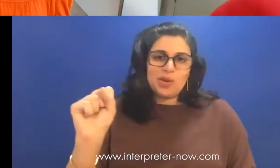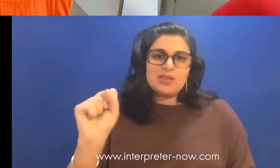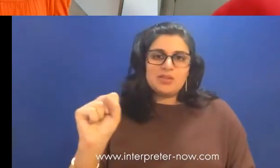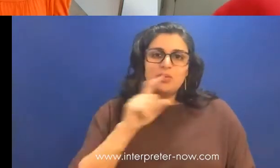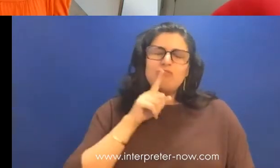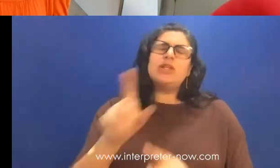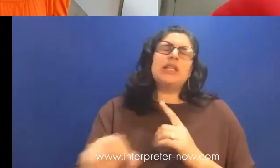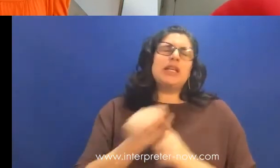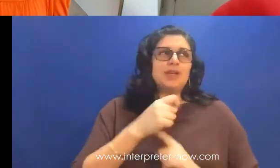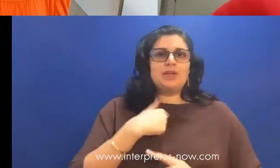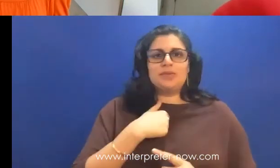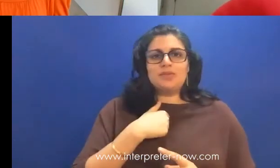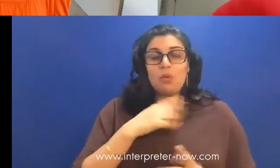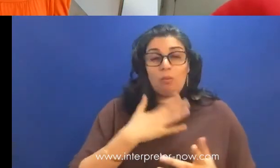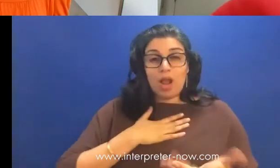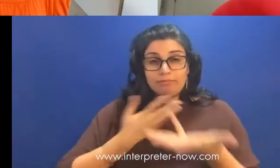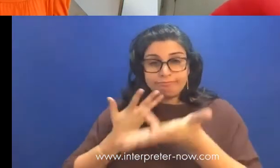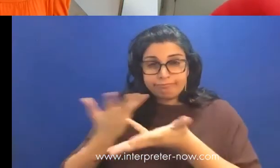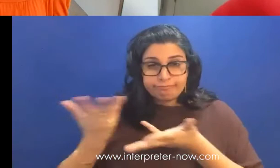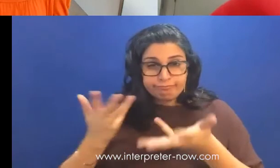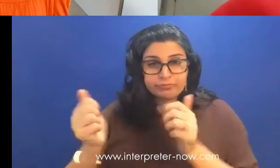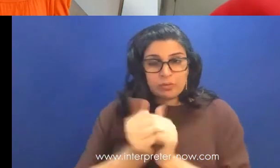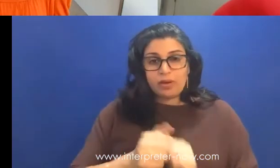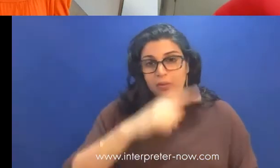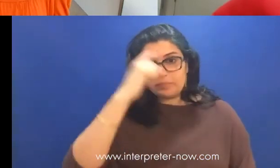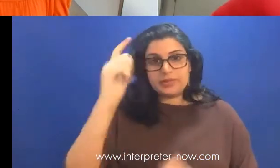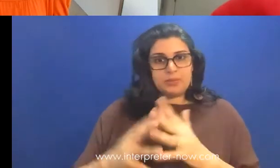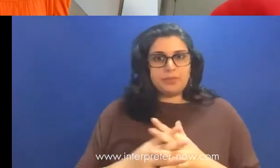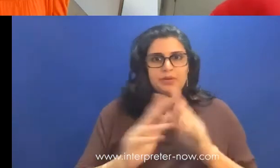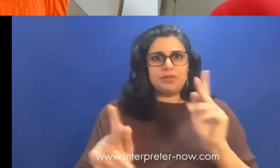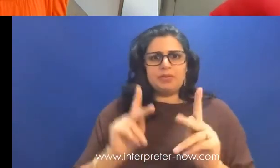So, my interactions with Black American people were very cursory.